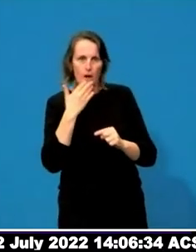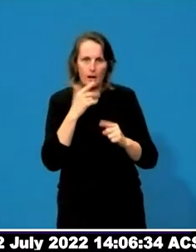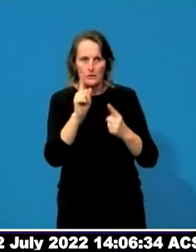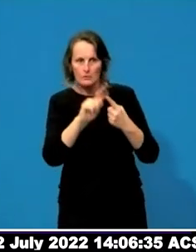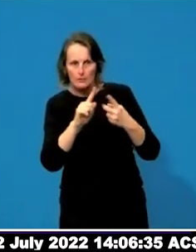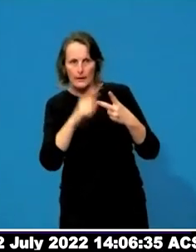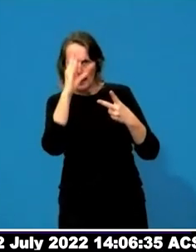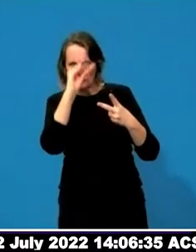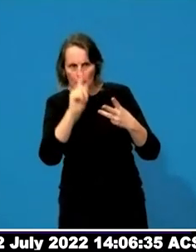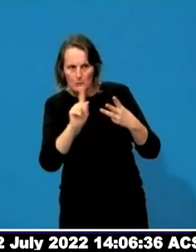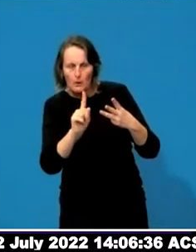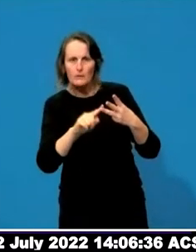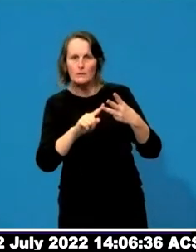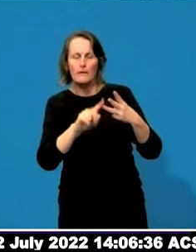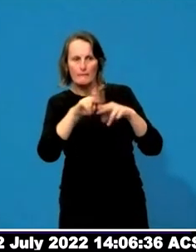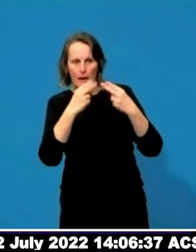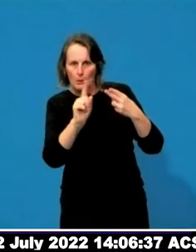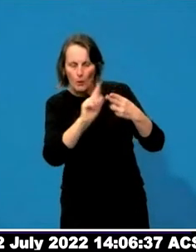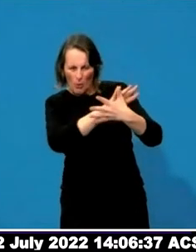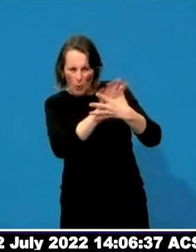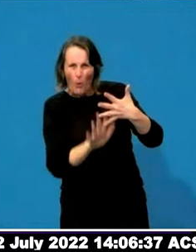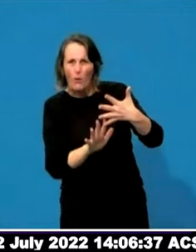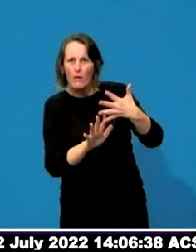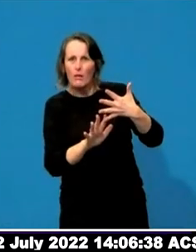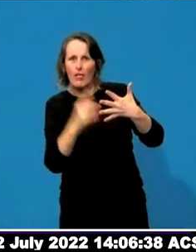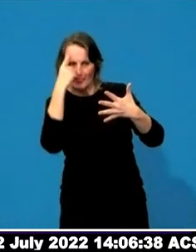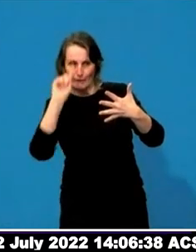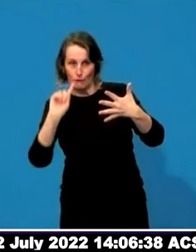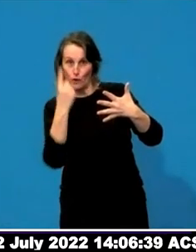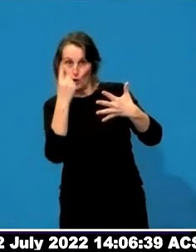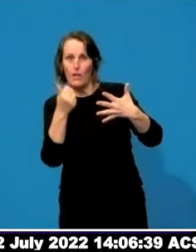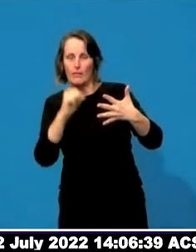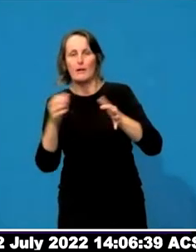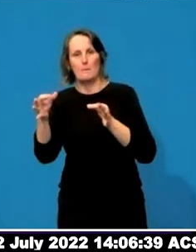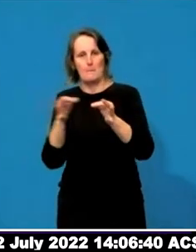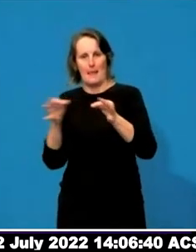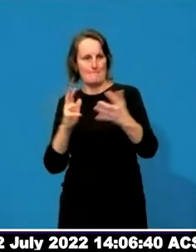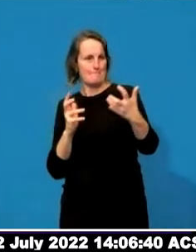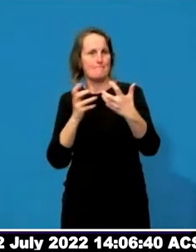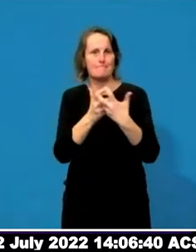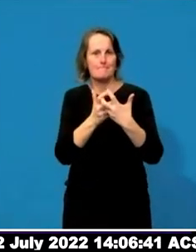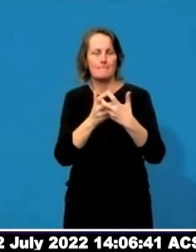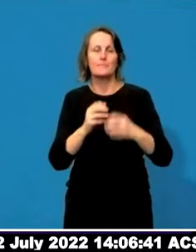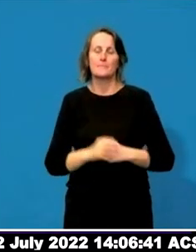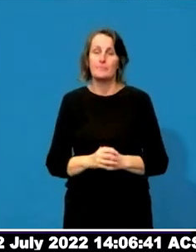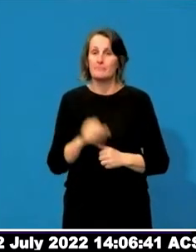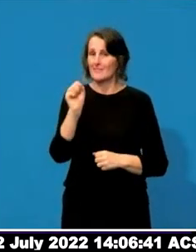Yes, I completely agree with all of that. I think that poverty is one of the big barriers